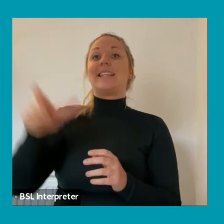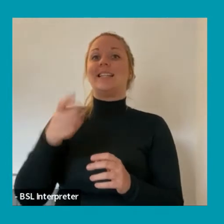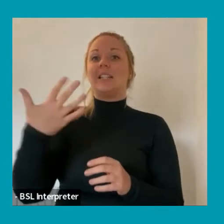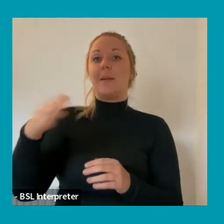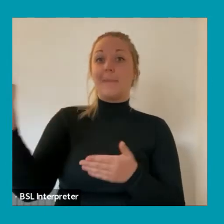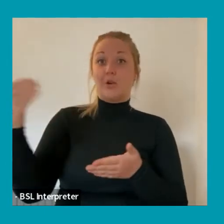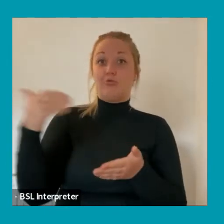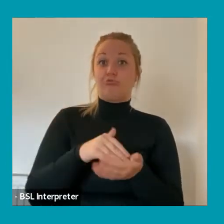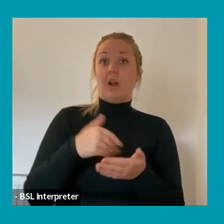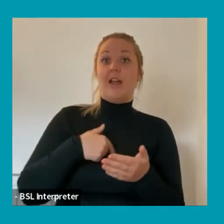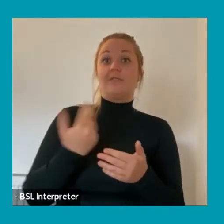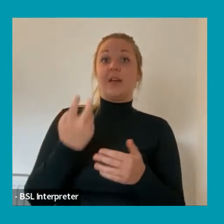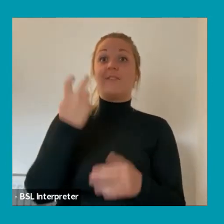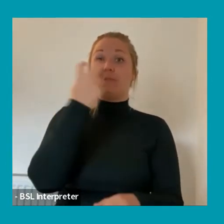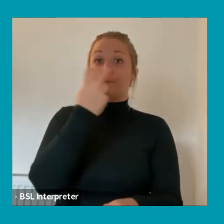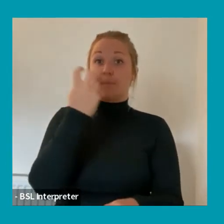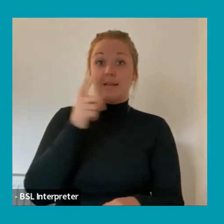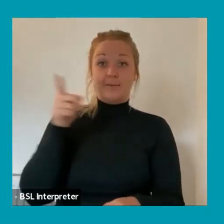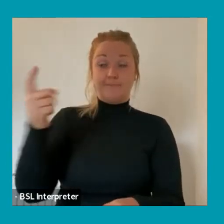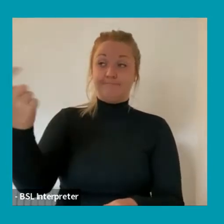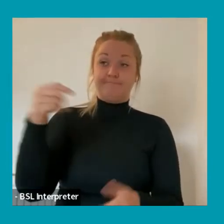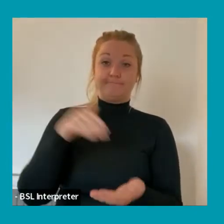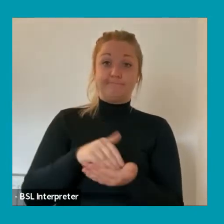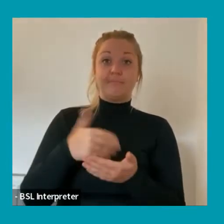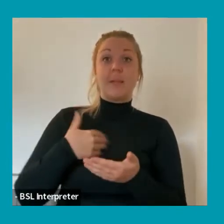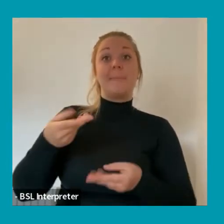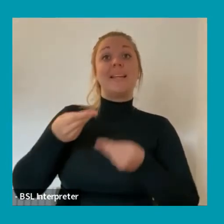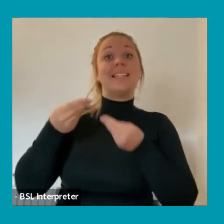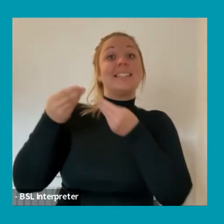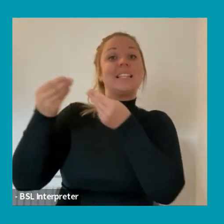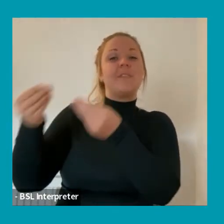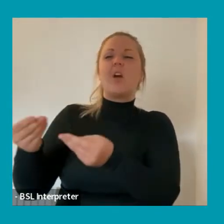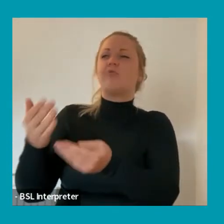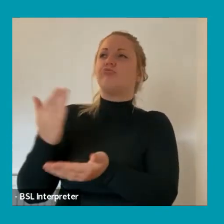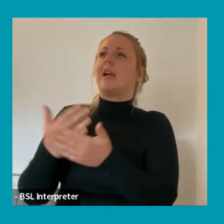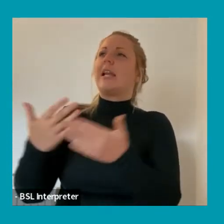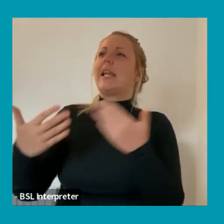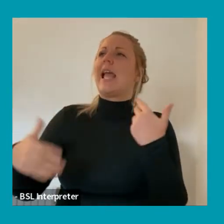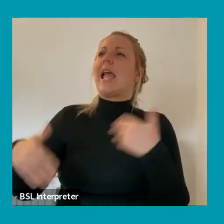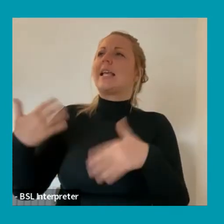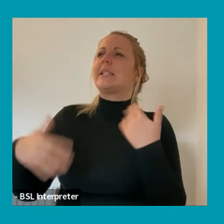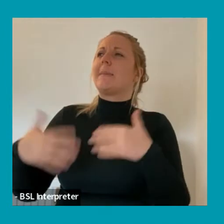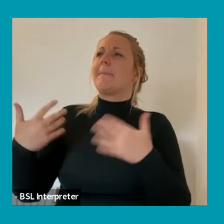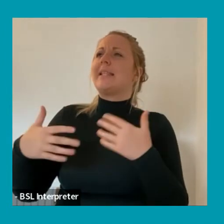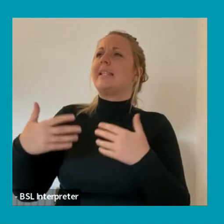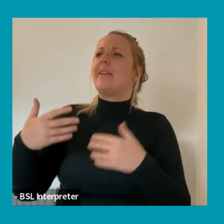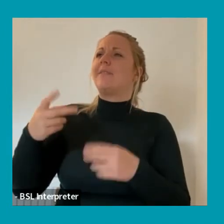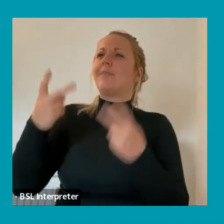job And was given a really expensive pair. Is it Google in. Those glasses that have a camera.